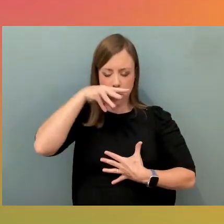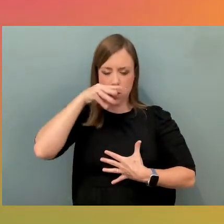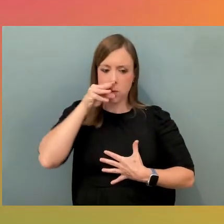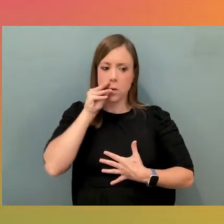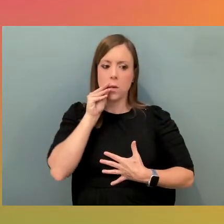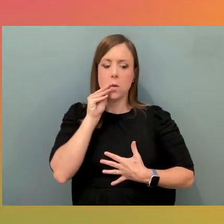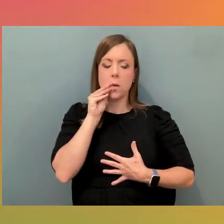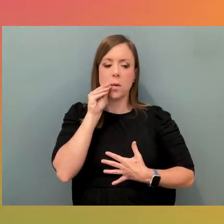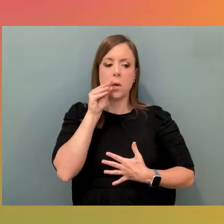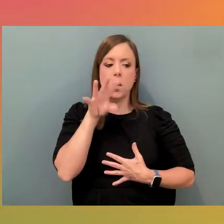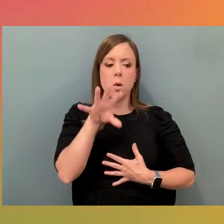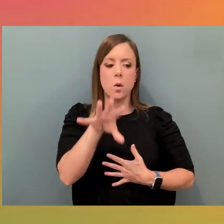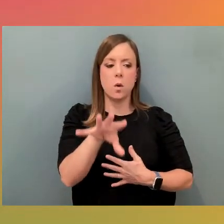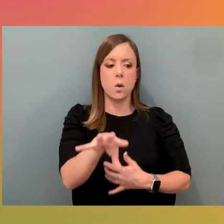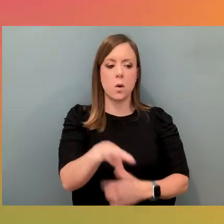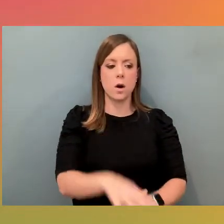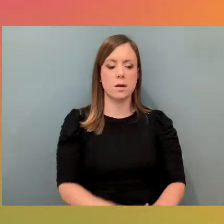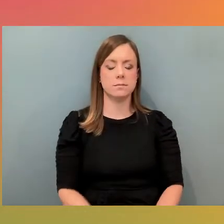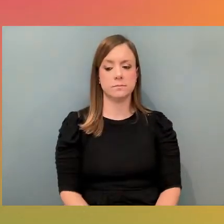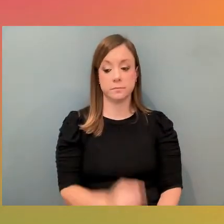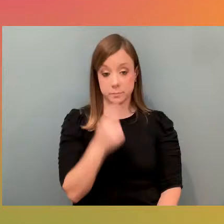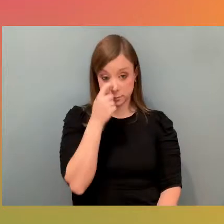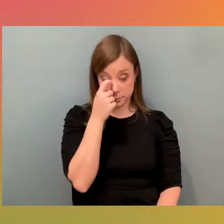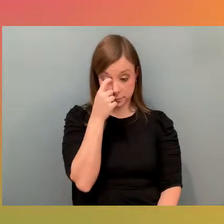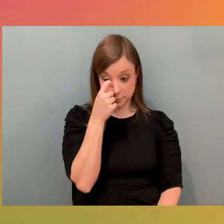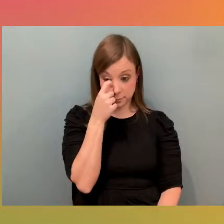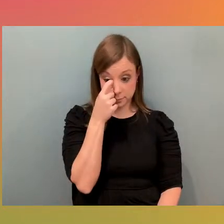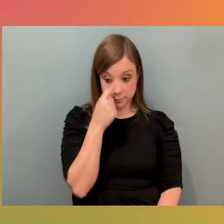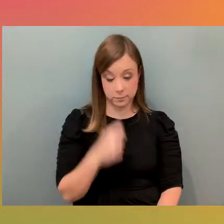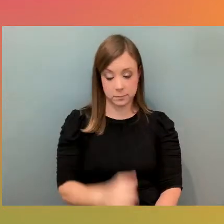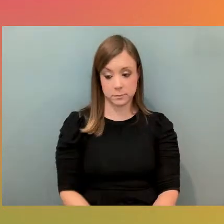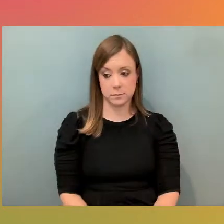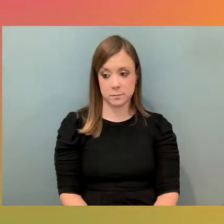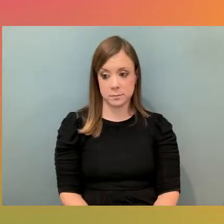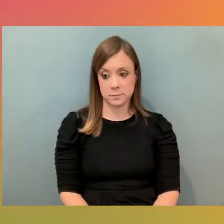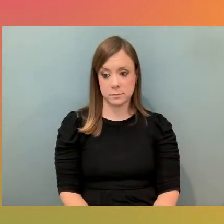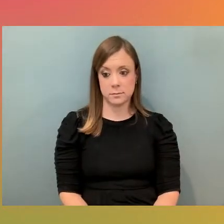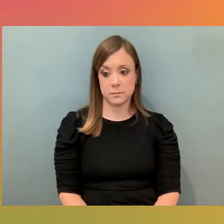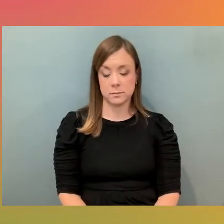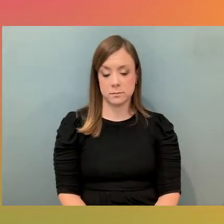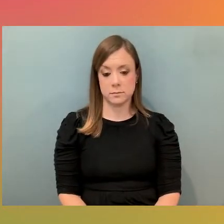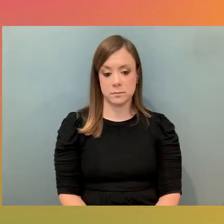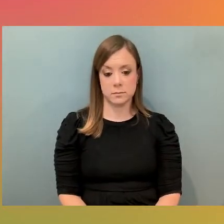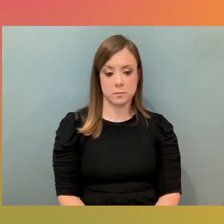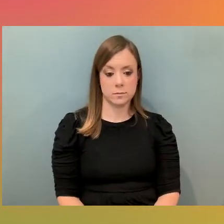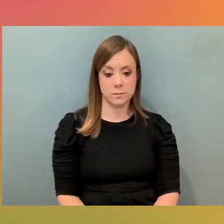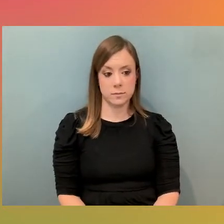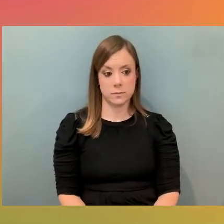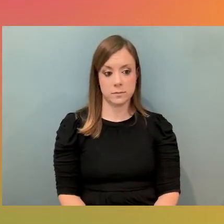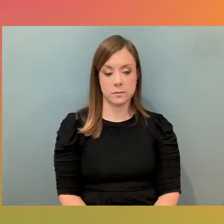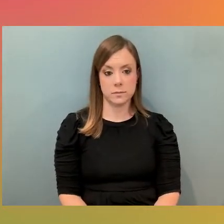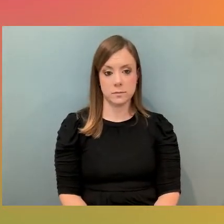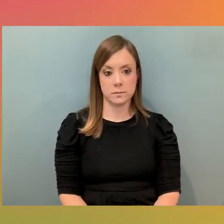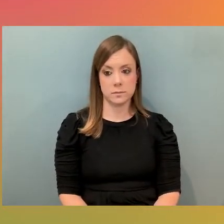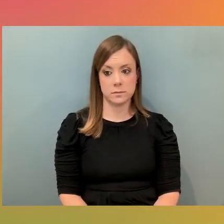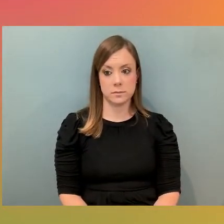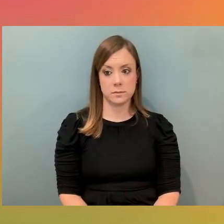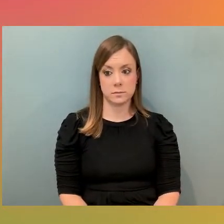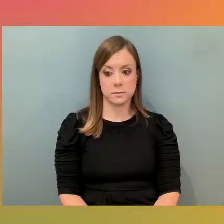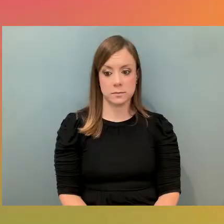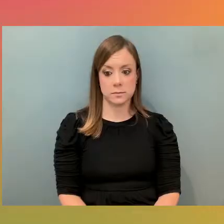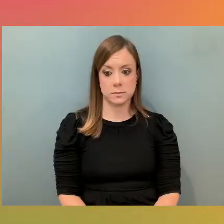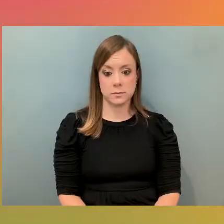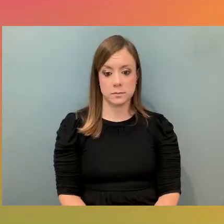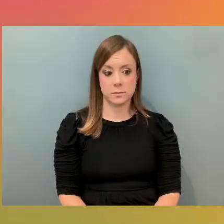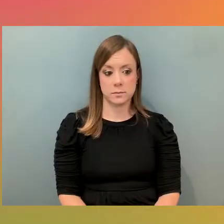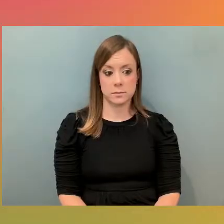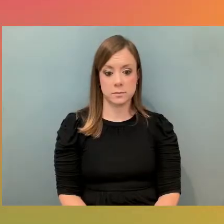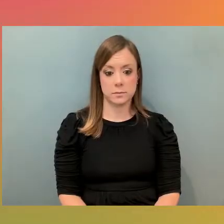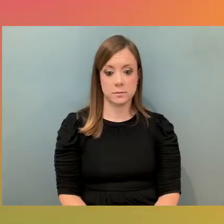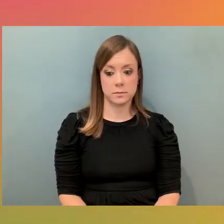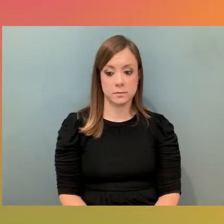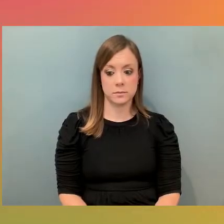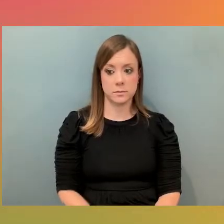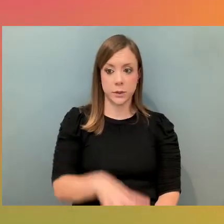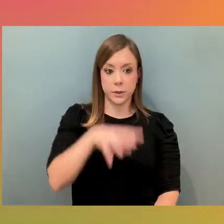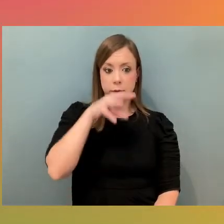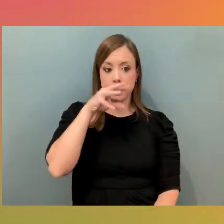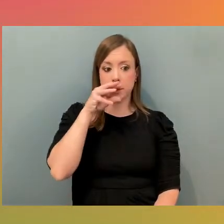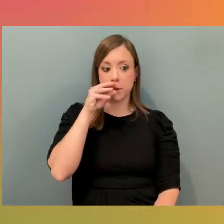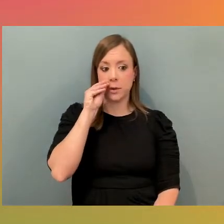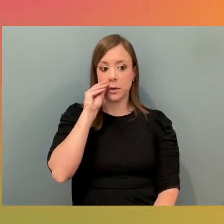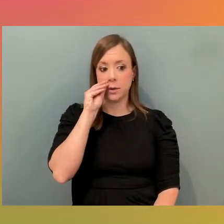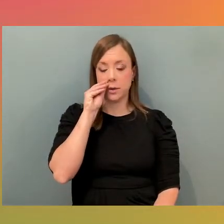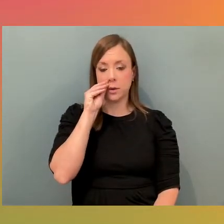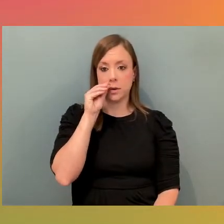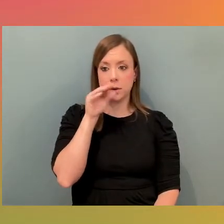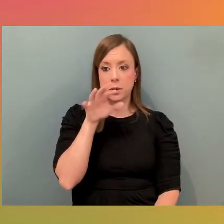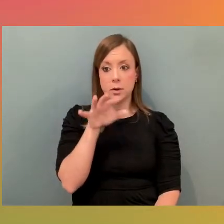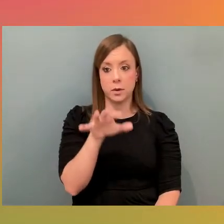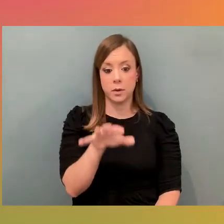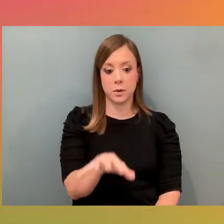BEAUTIFUL.